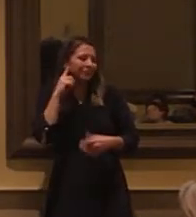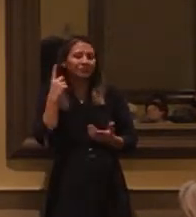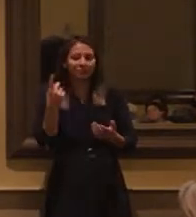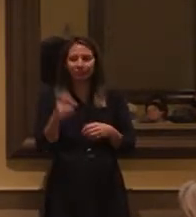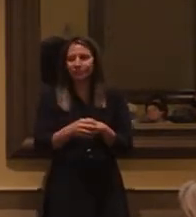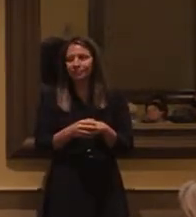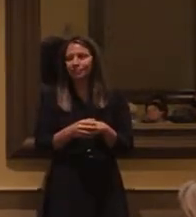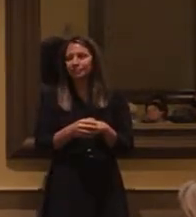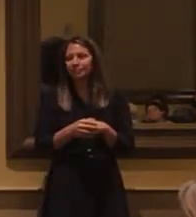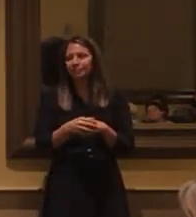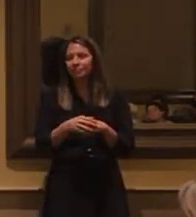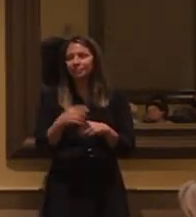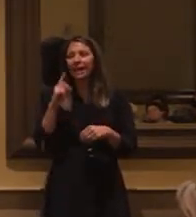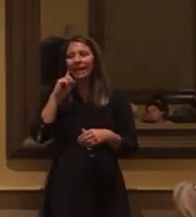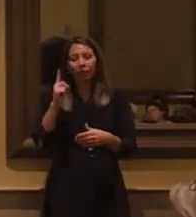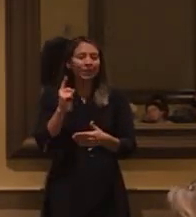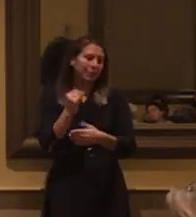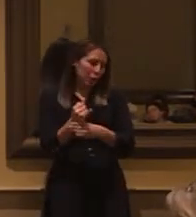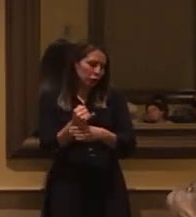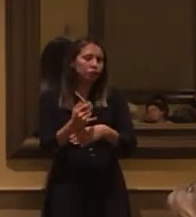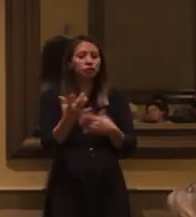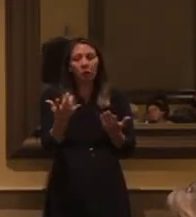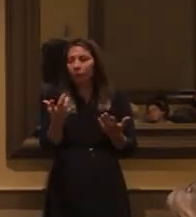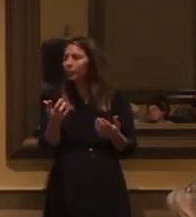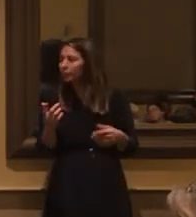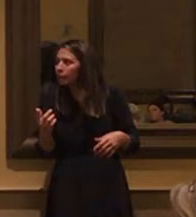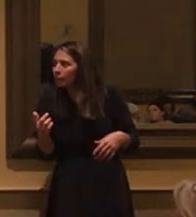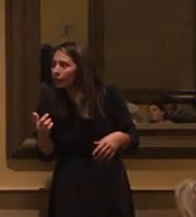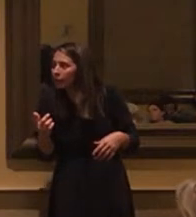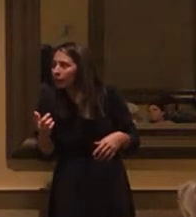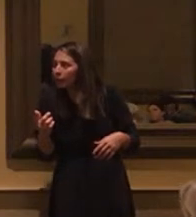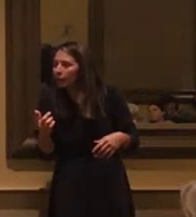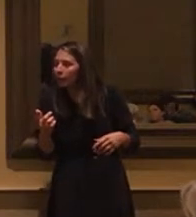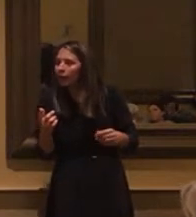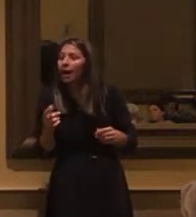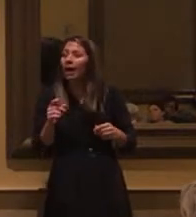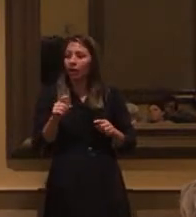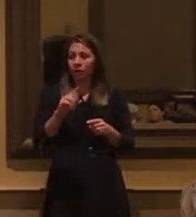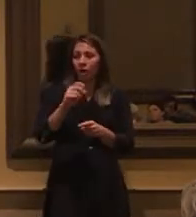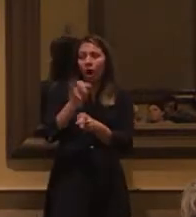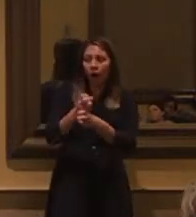And so it wouldn't .